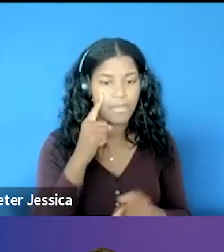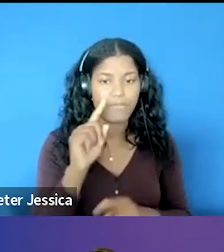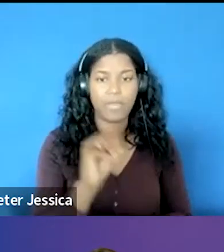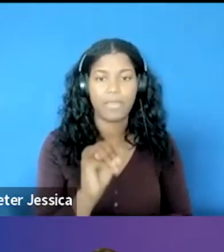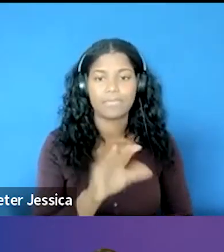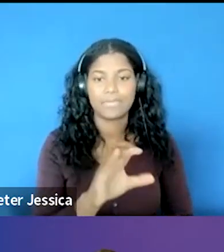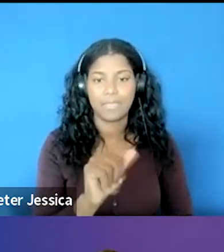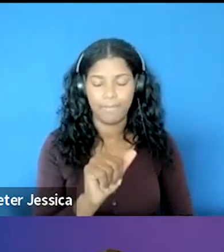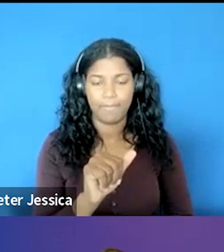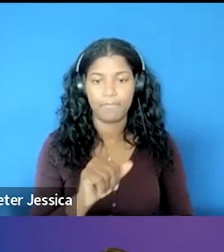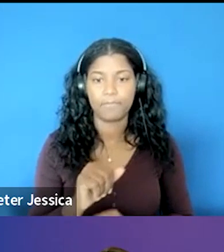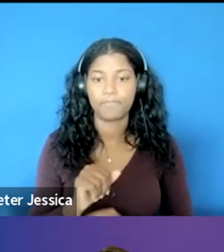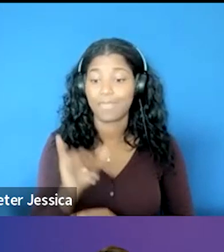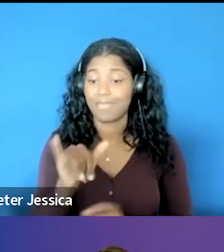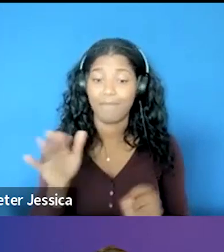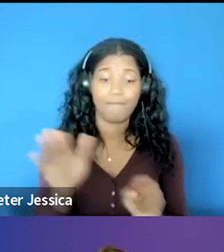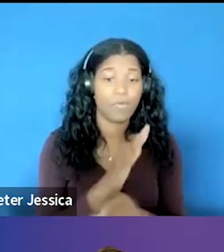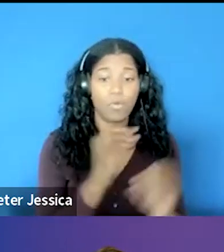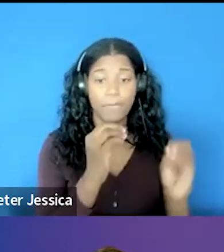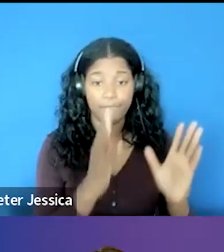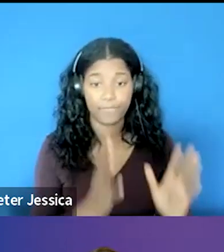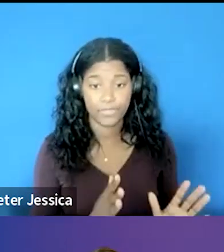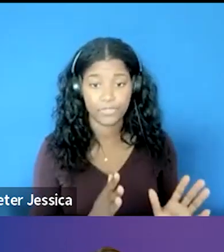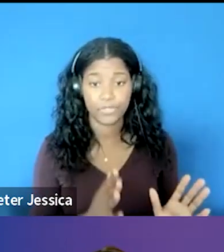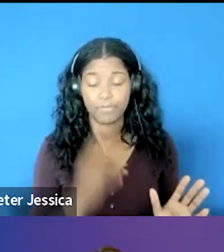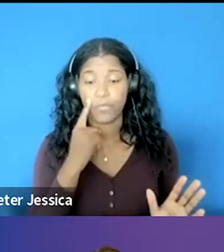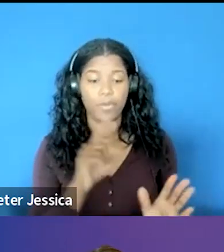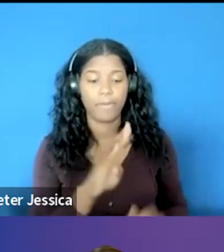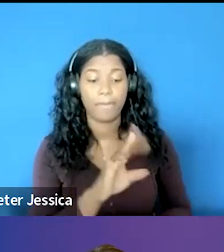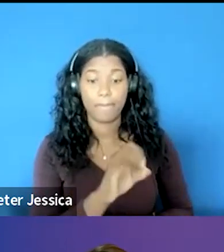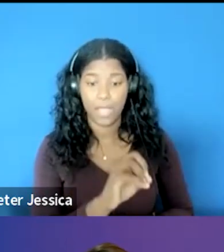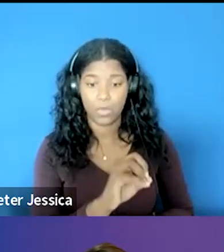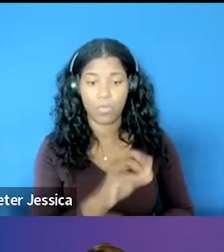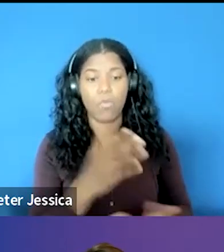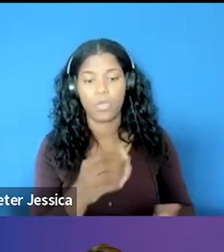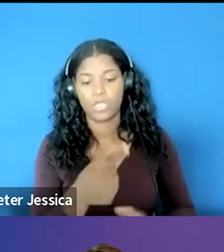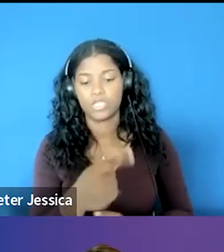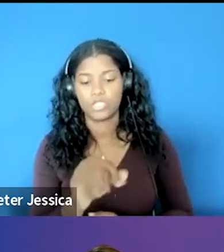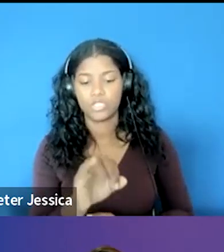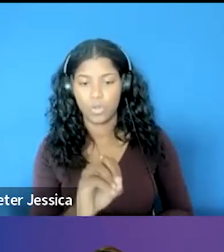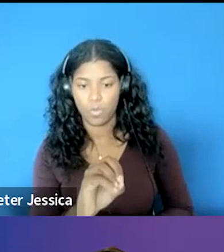And that full professor rank is just for bio and just for geo.